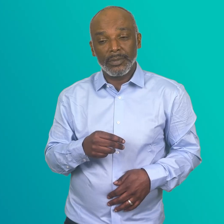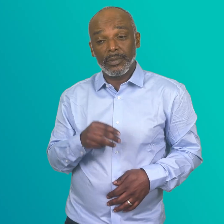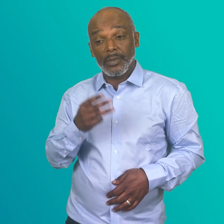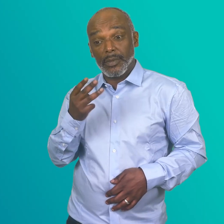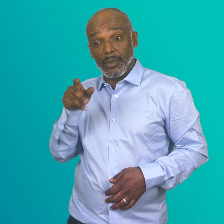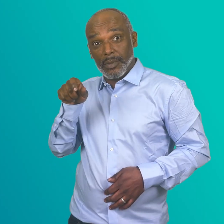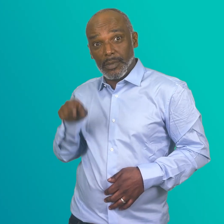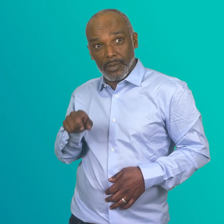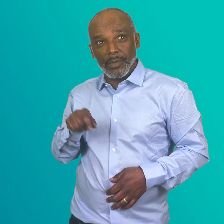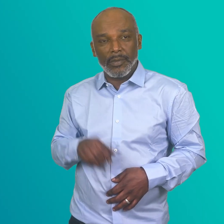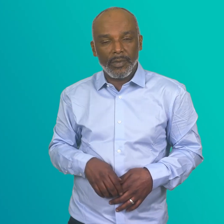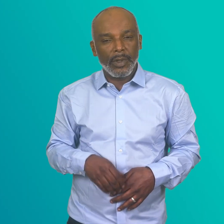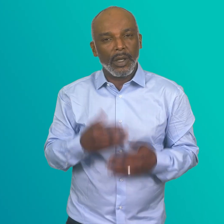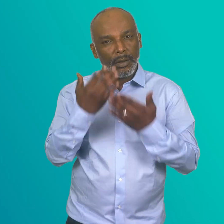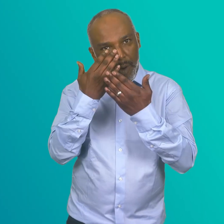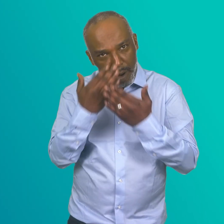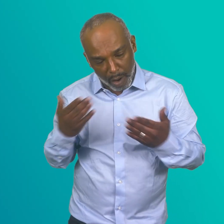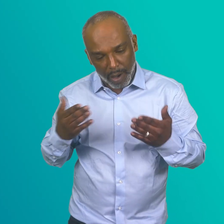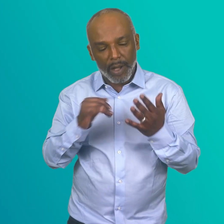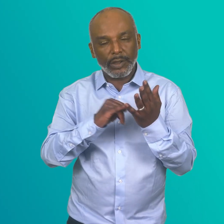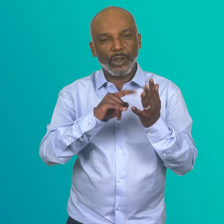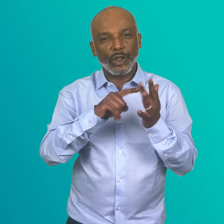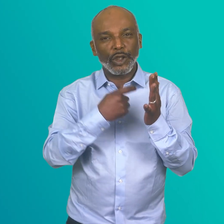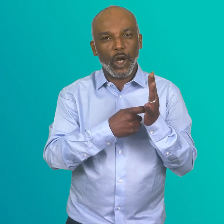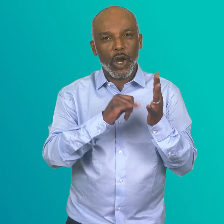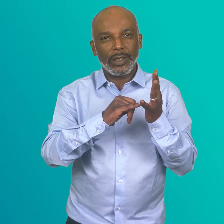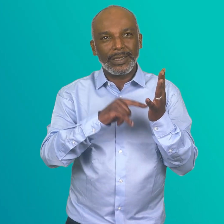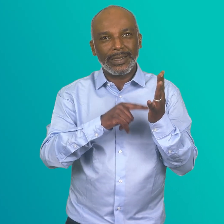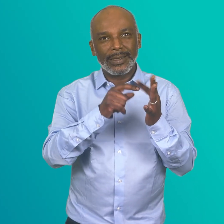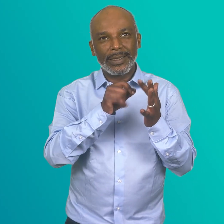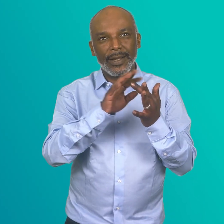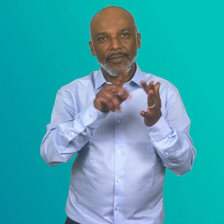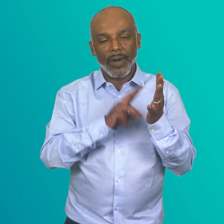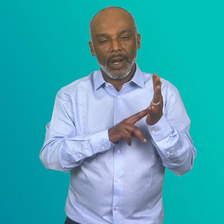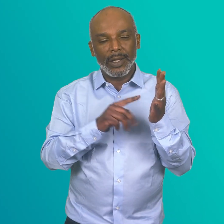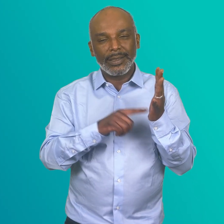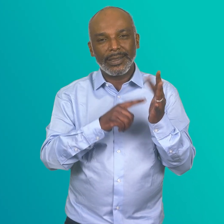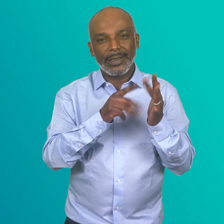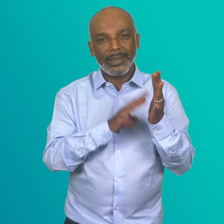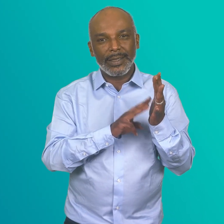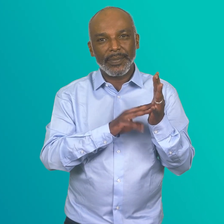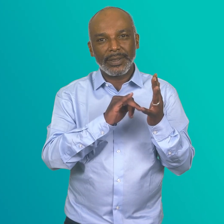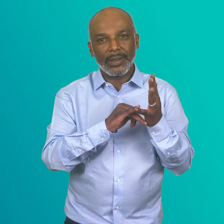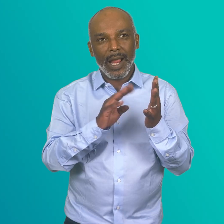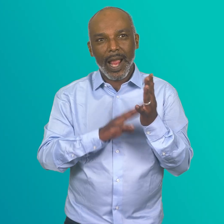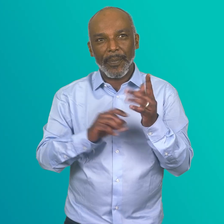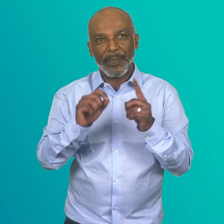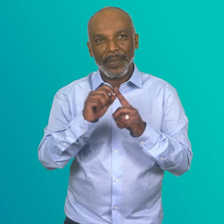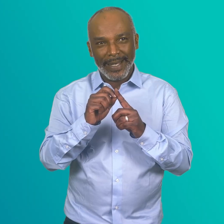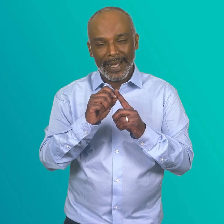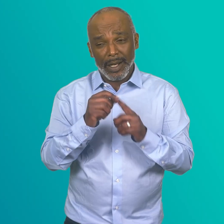Right Honourable Sir Stephen Timms, MP